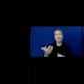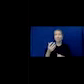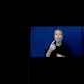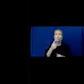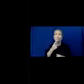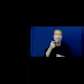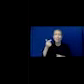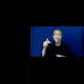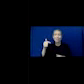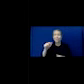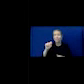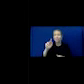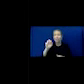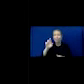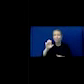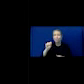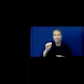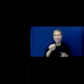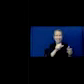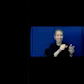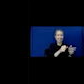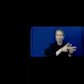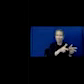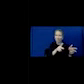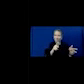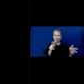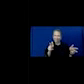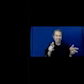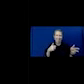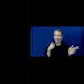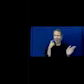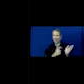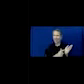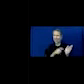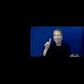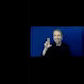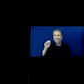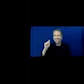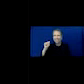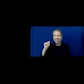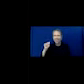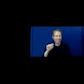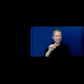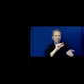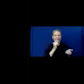covered with inches of dust. After asking questions about how do you keep your showroom clean for when people are coming